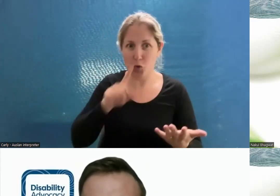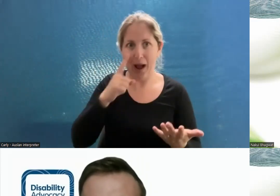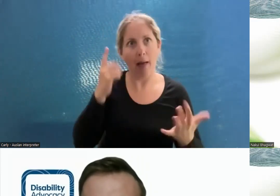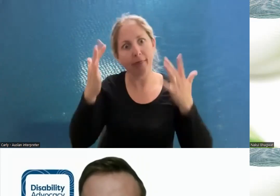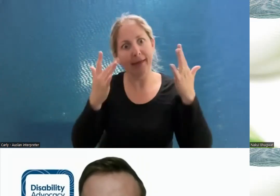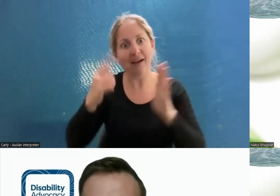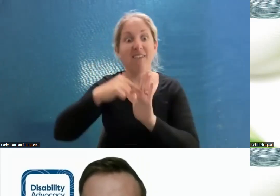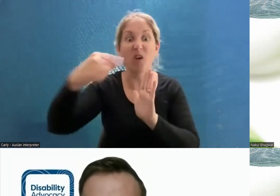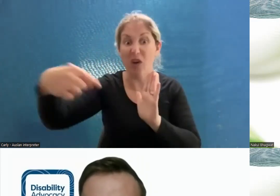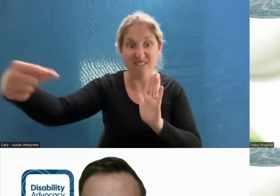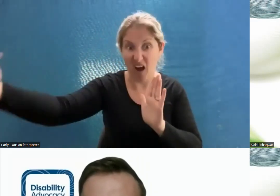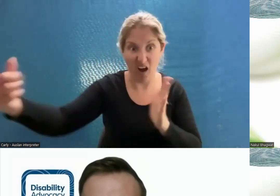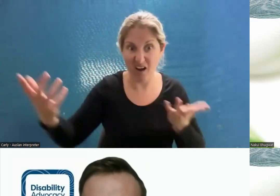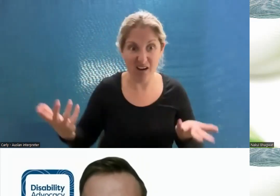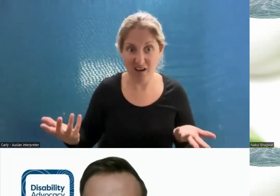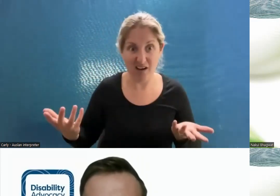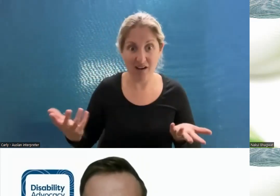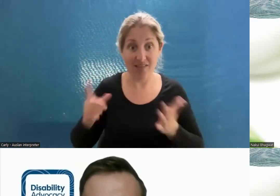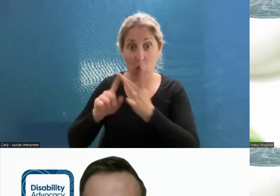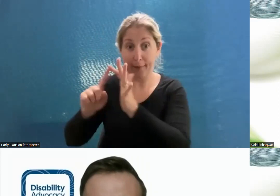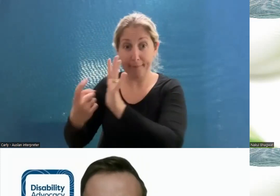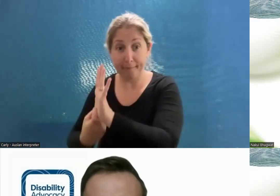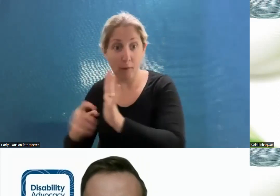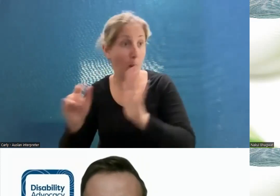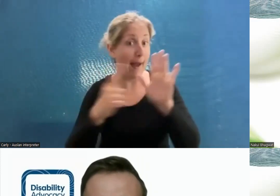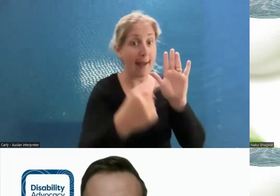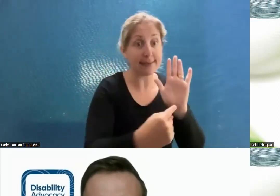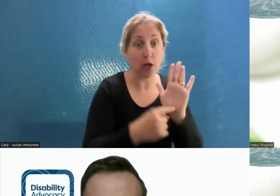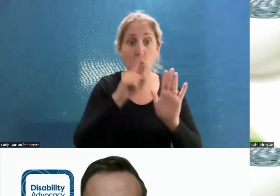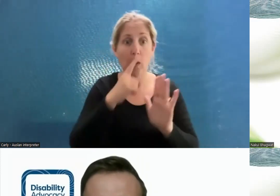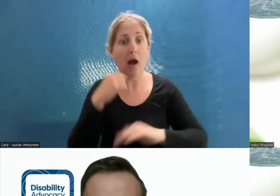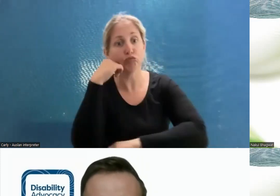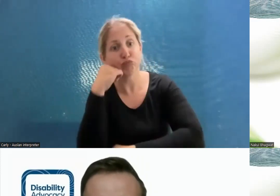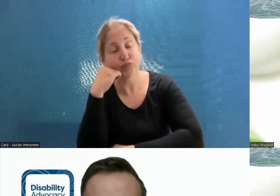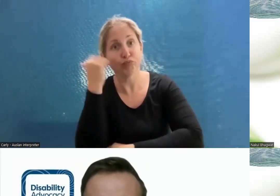which outcome is better; the IER or AAT. What is your response to that?